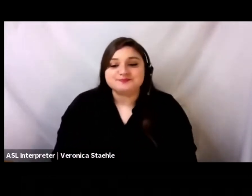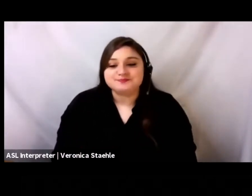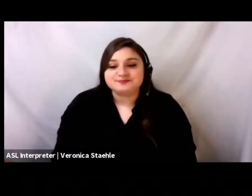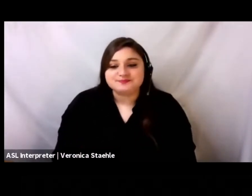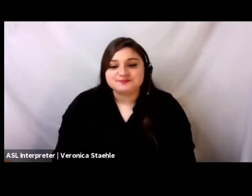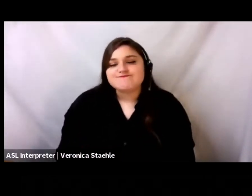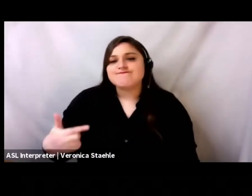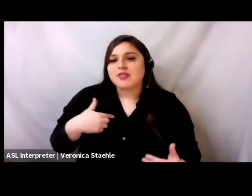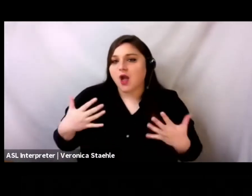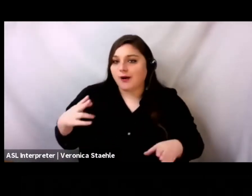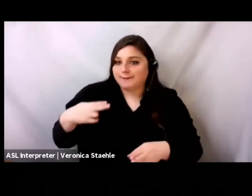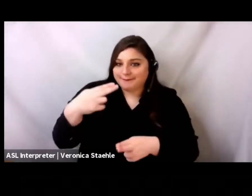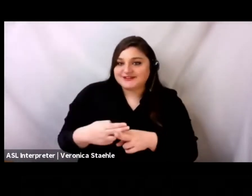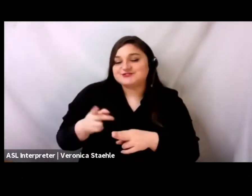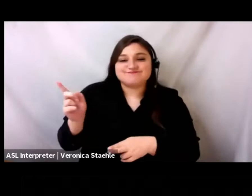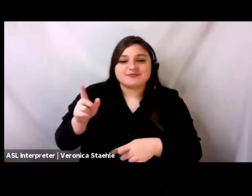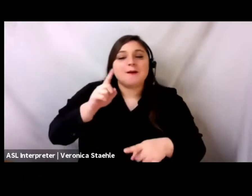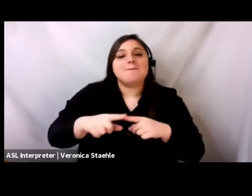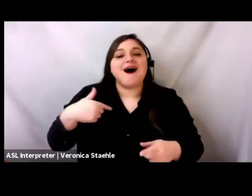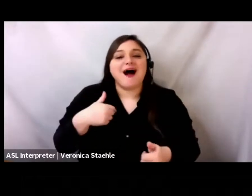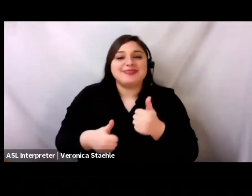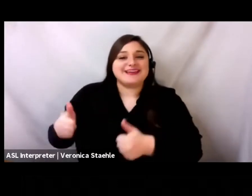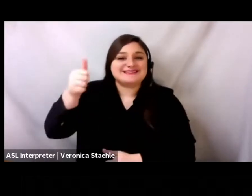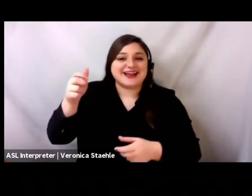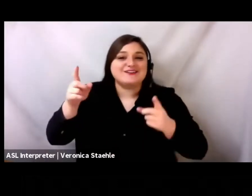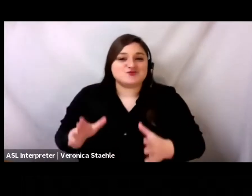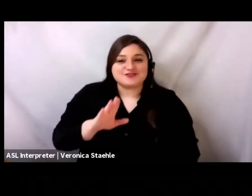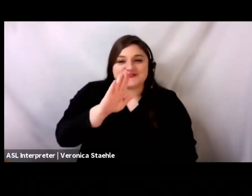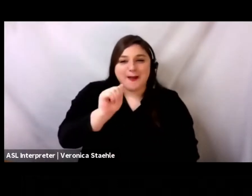I am the Executive Director of BAX, which is the Brooklyn Arts Exchange and